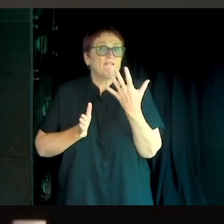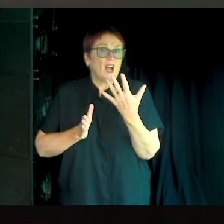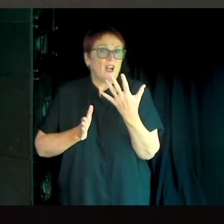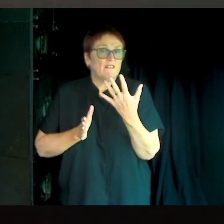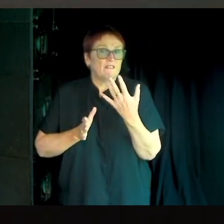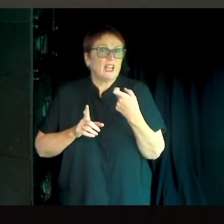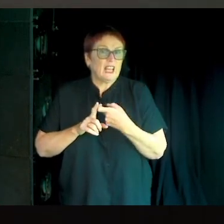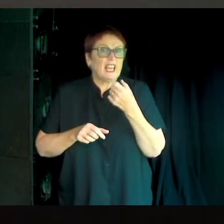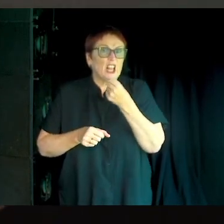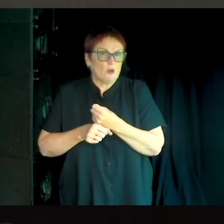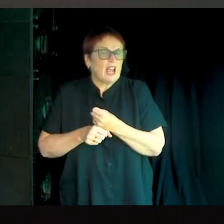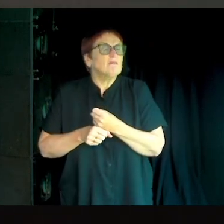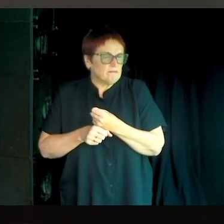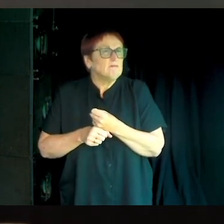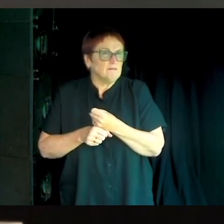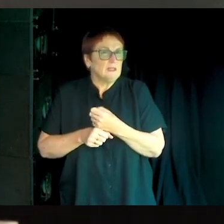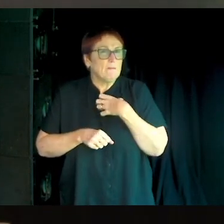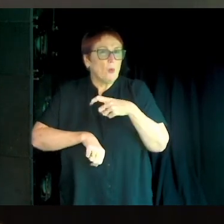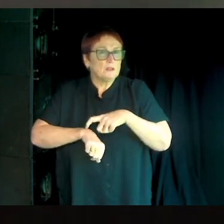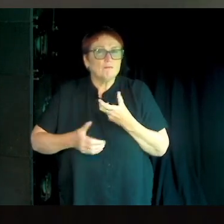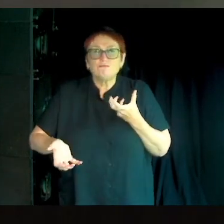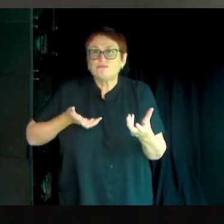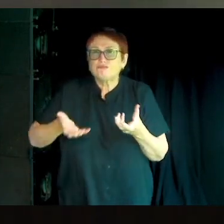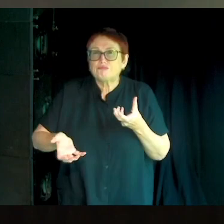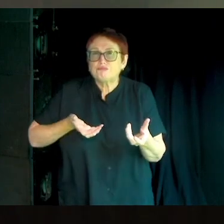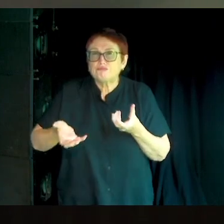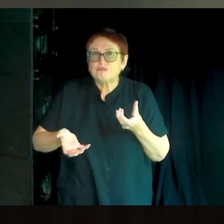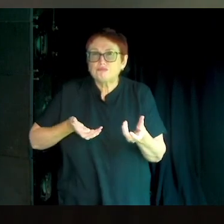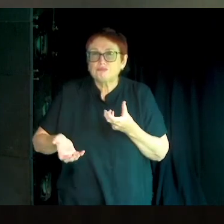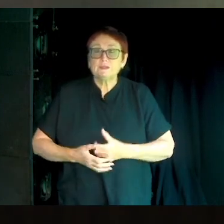little bit of time to cook it and when you cook it like this the good thing is because how you crack